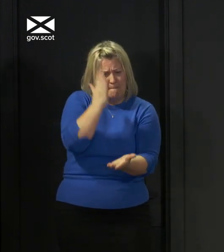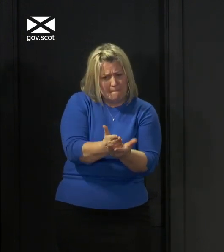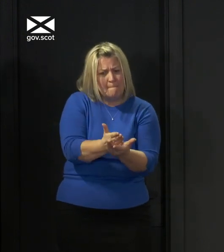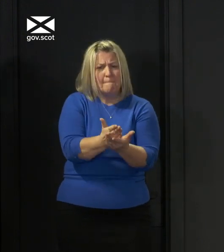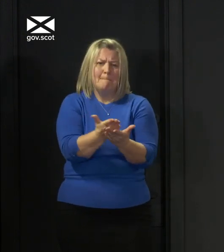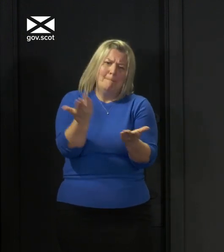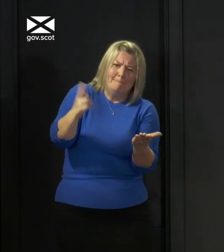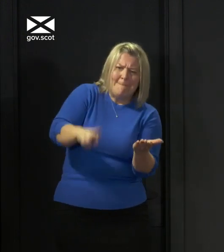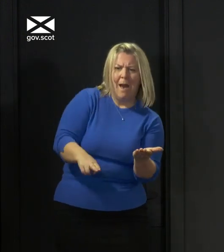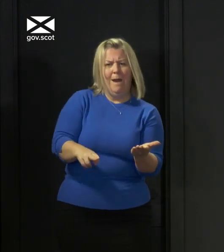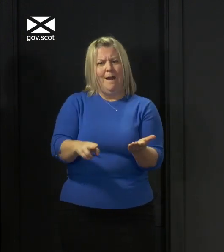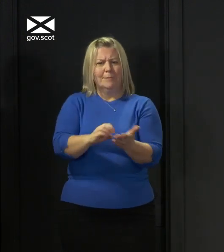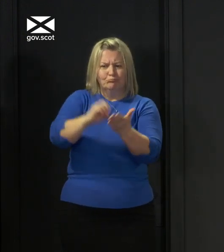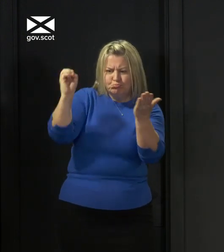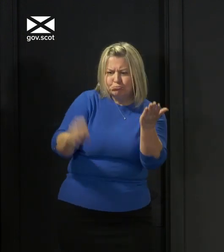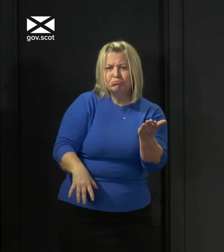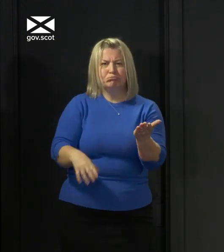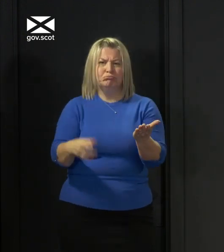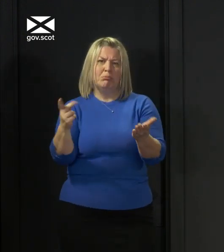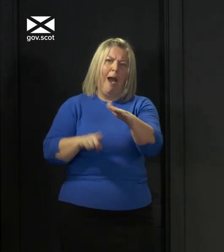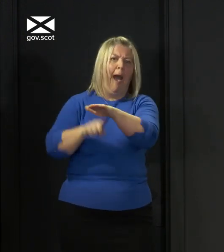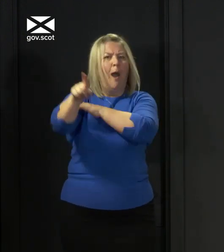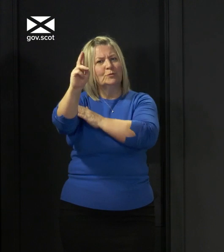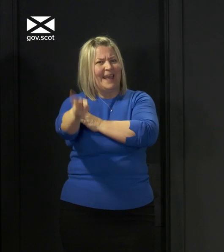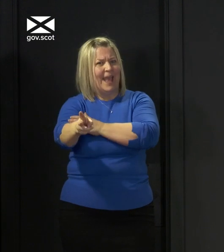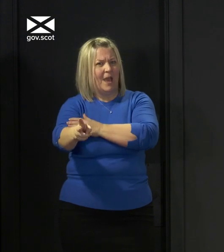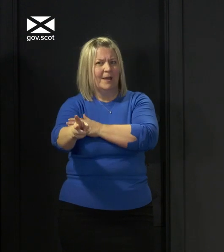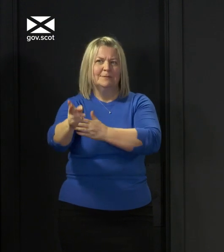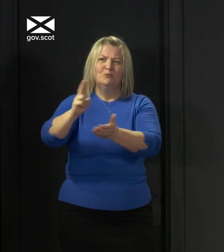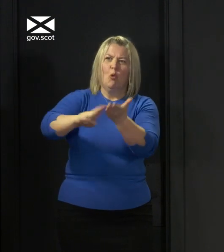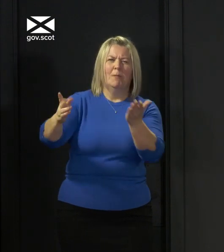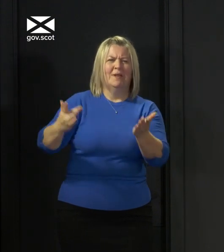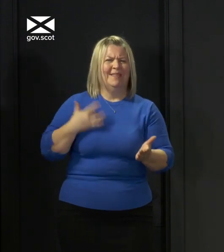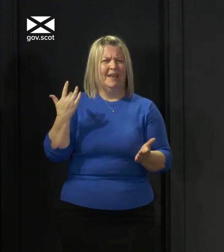make these things start to go back to normal and but I would absolutely say